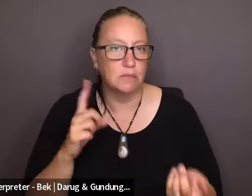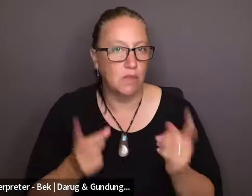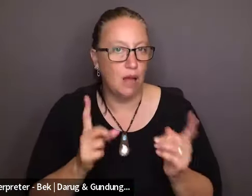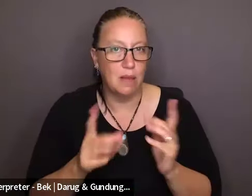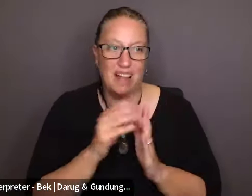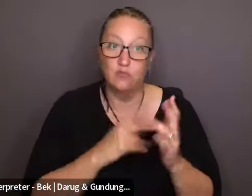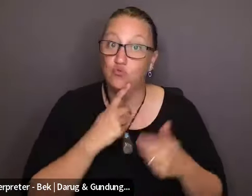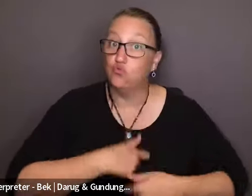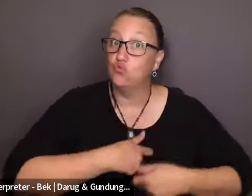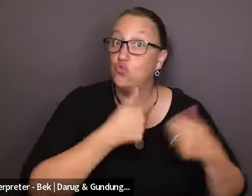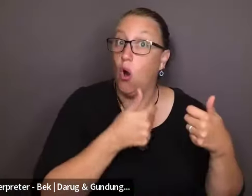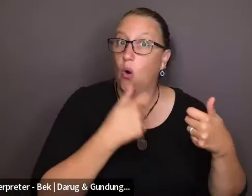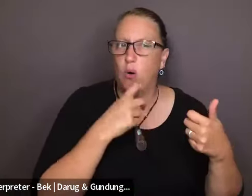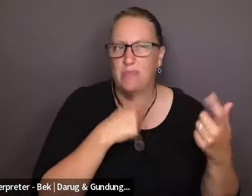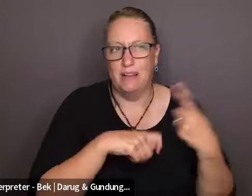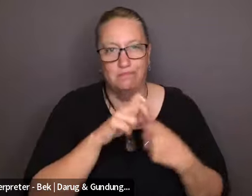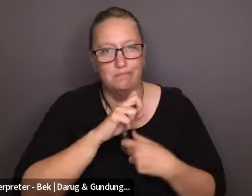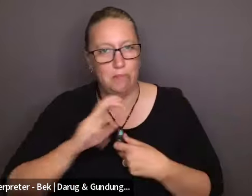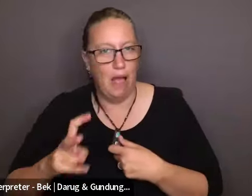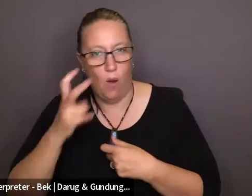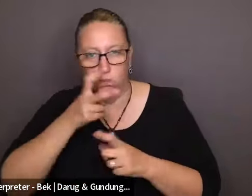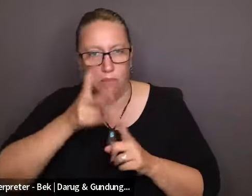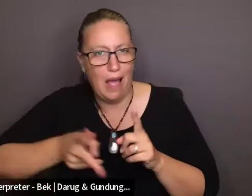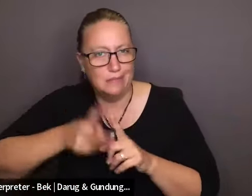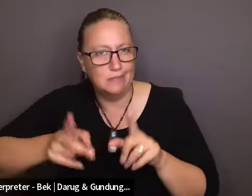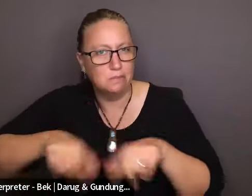more way to think about co- design because this is often